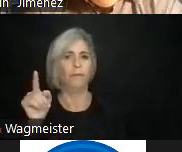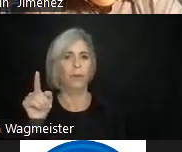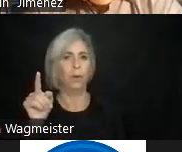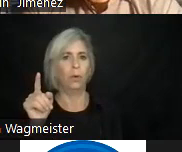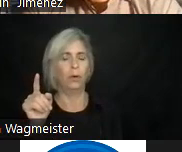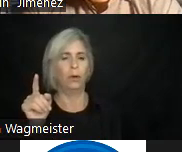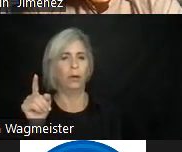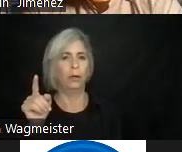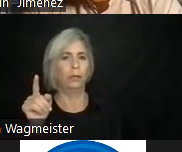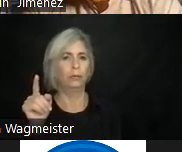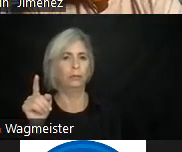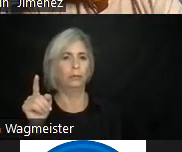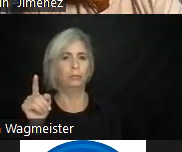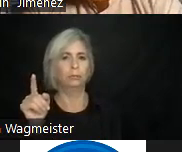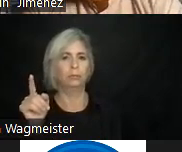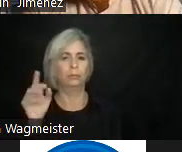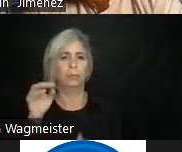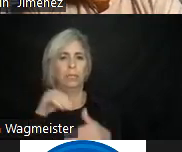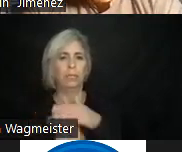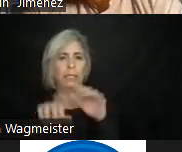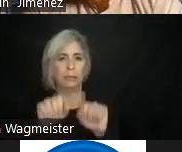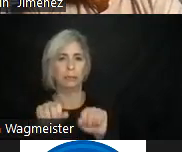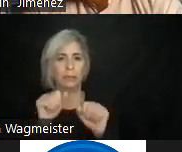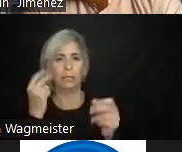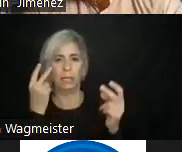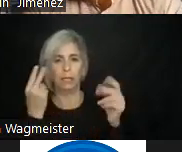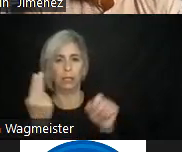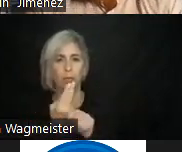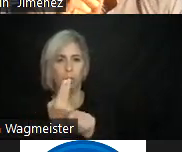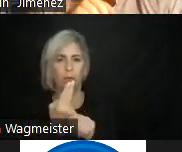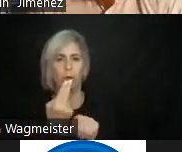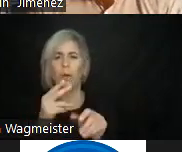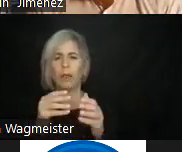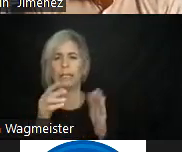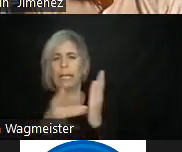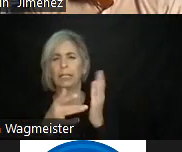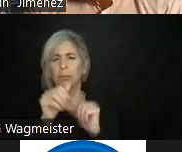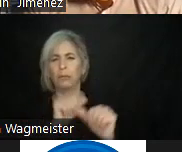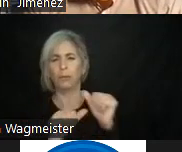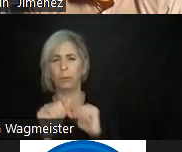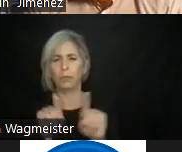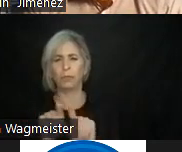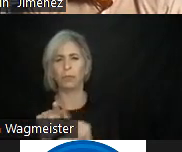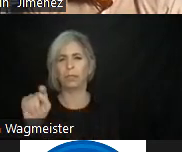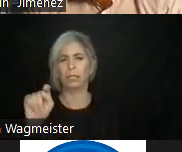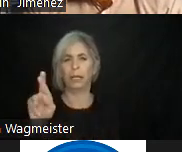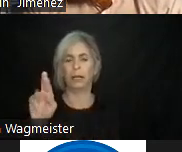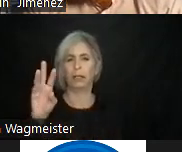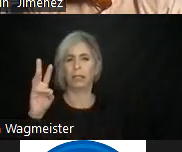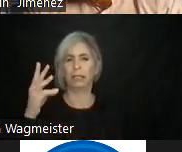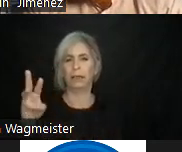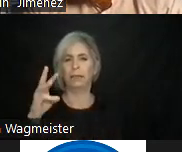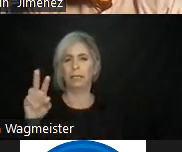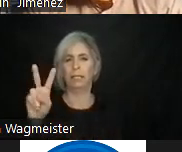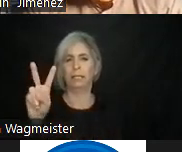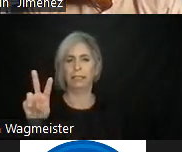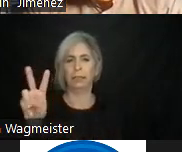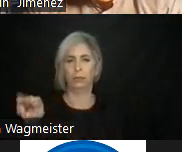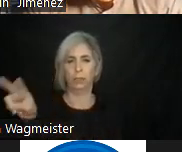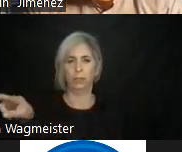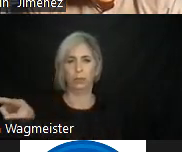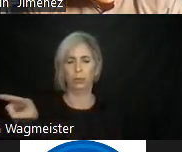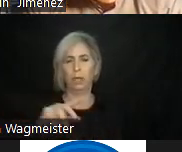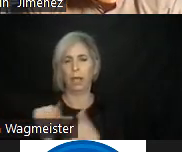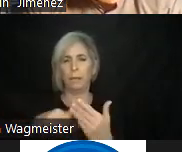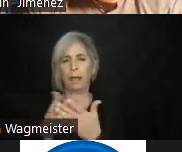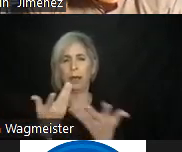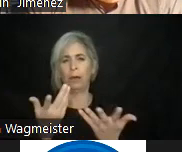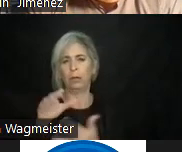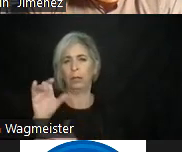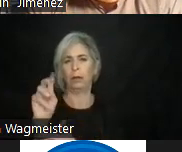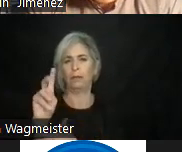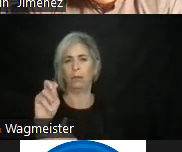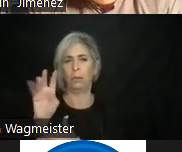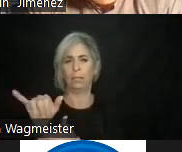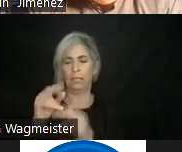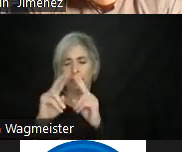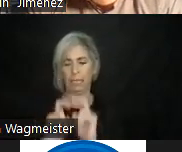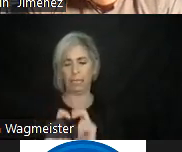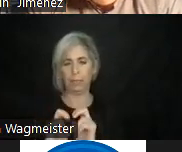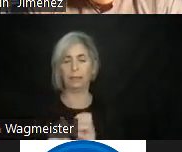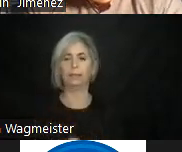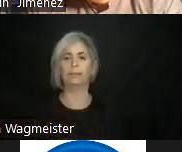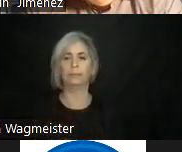Technical criteria. And the other one is the TR17622 about the conformity assessment. Well,